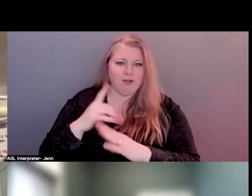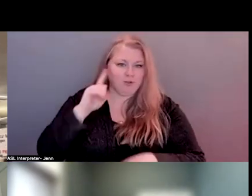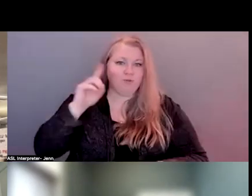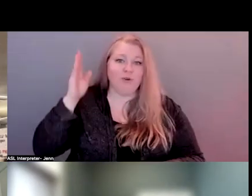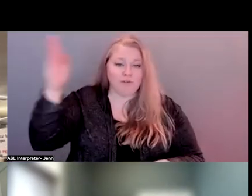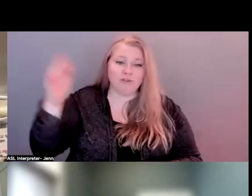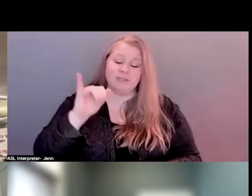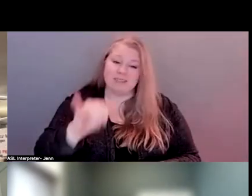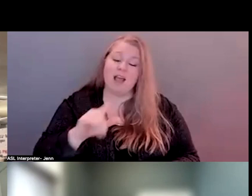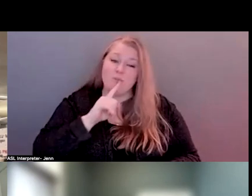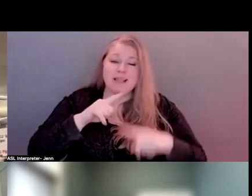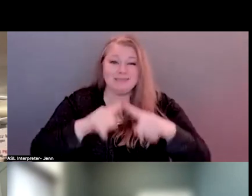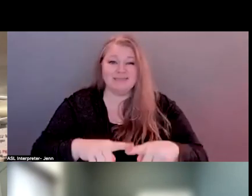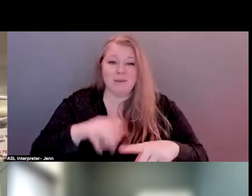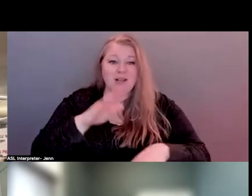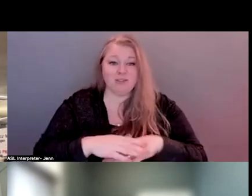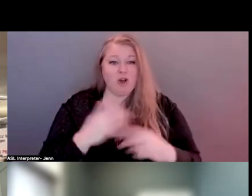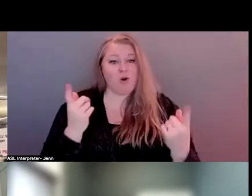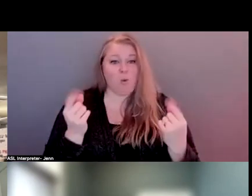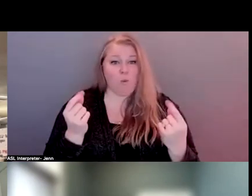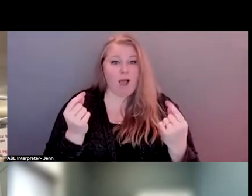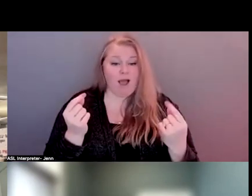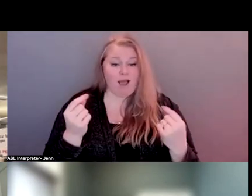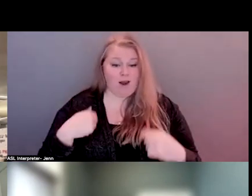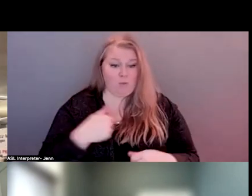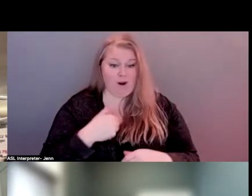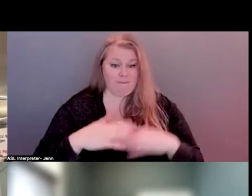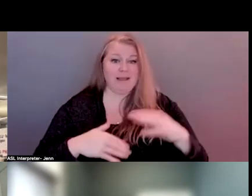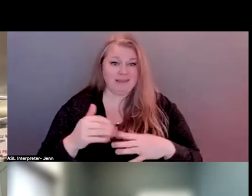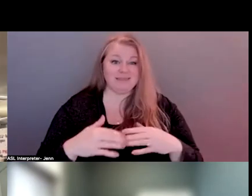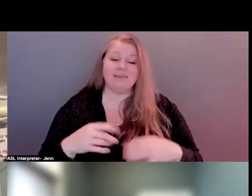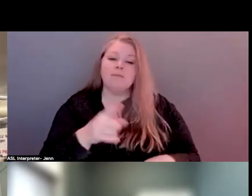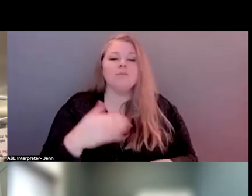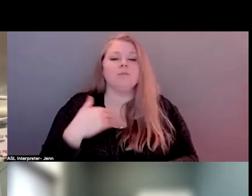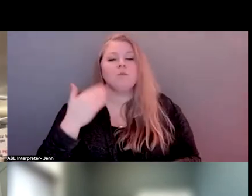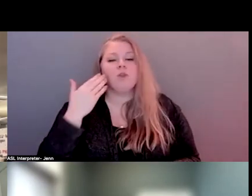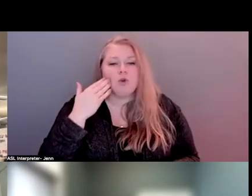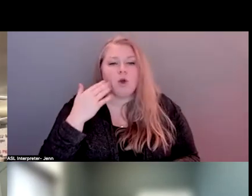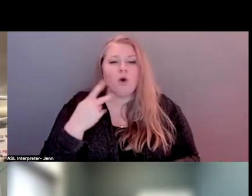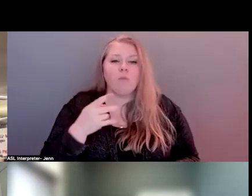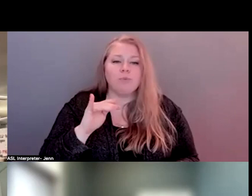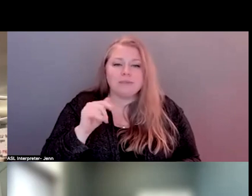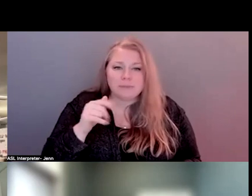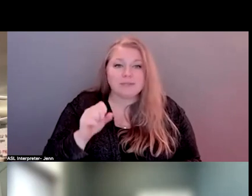dependent on how we are going to build it out. We know principles -- if somebody says something, you should be